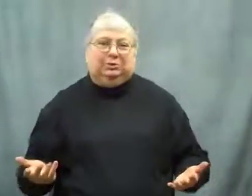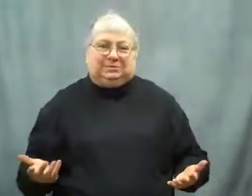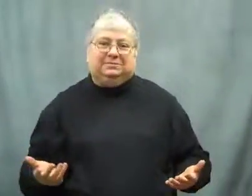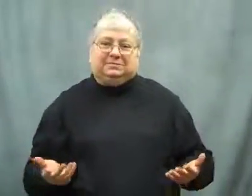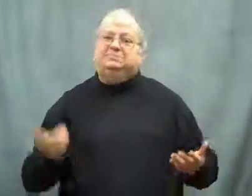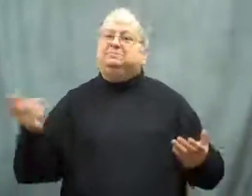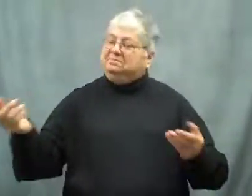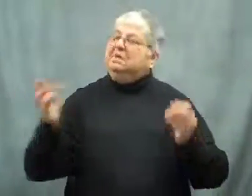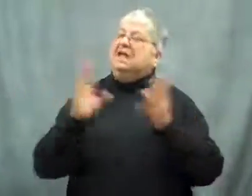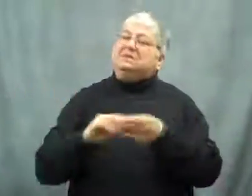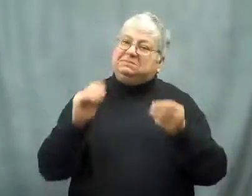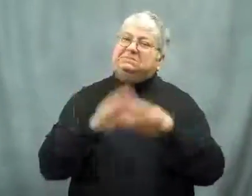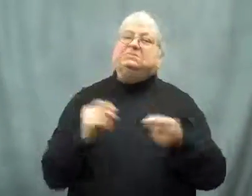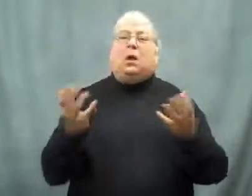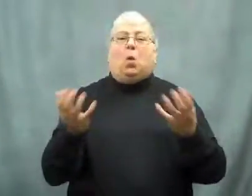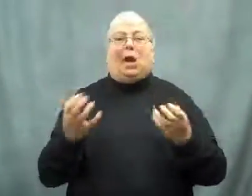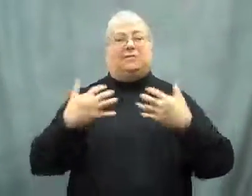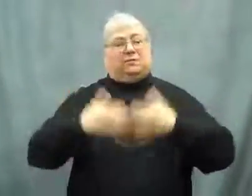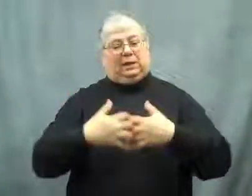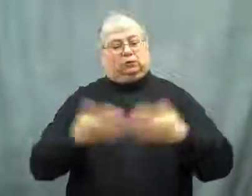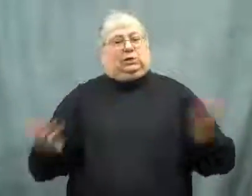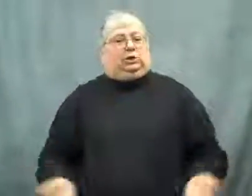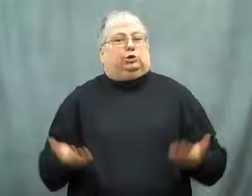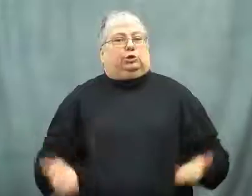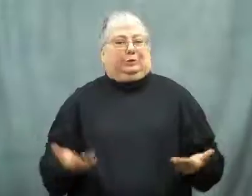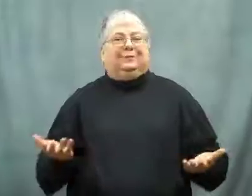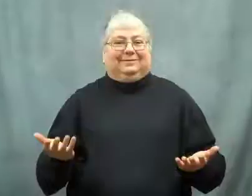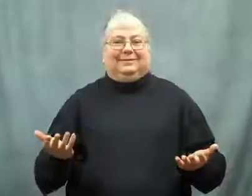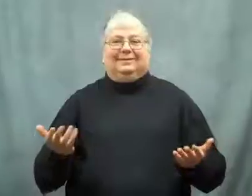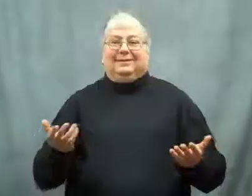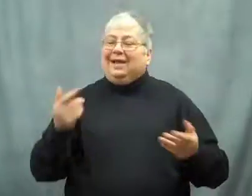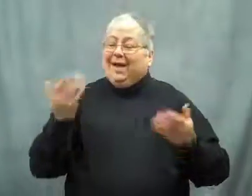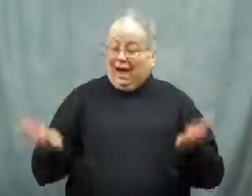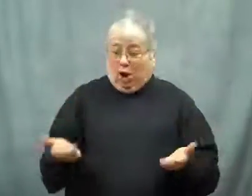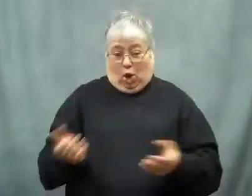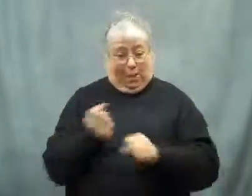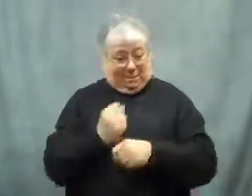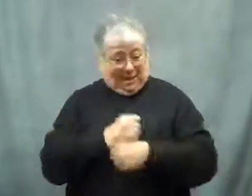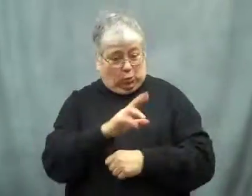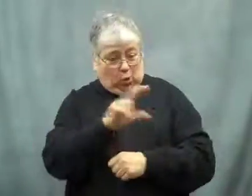He wants factories here in the United States.